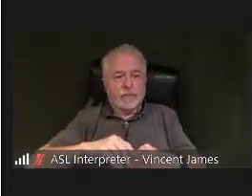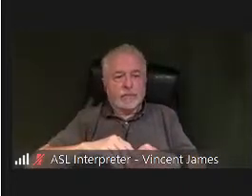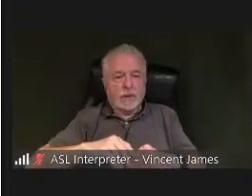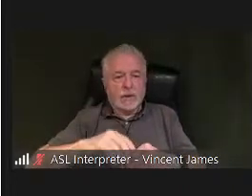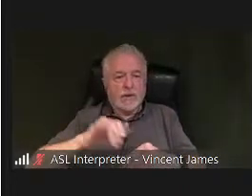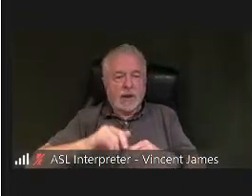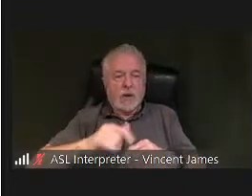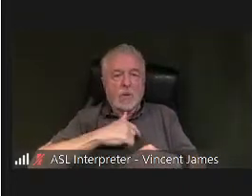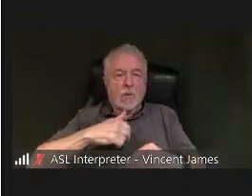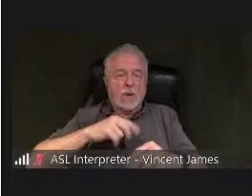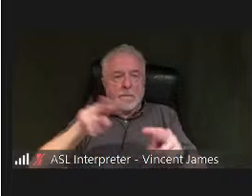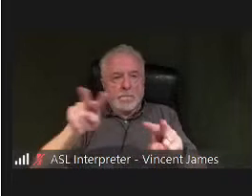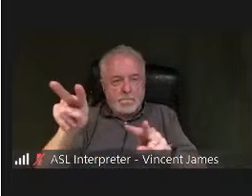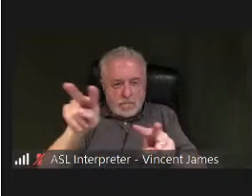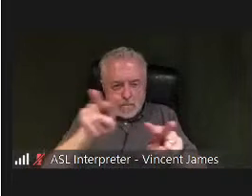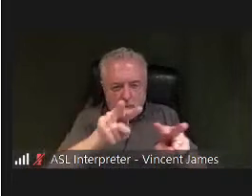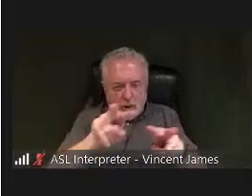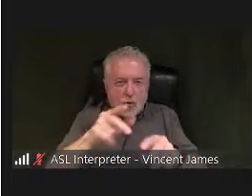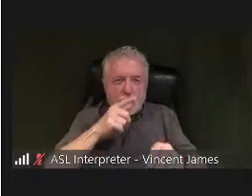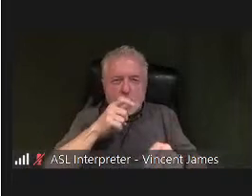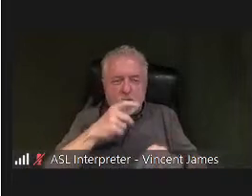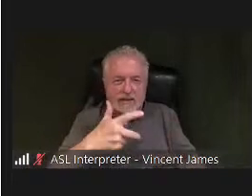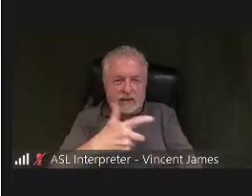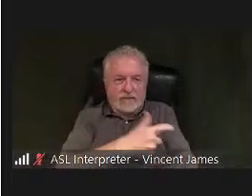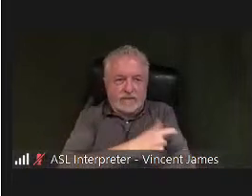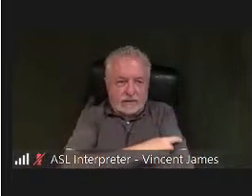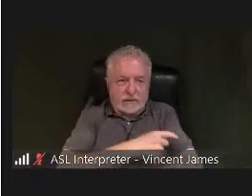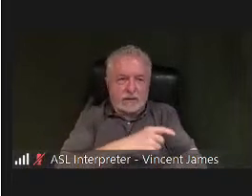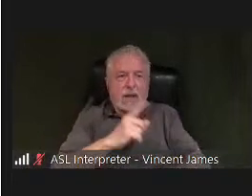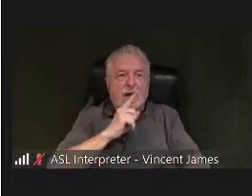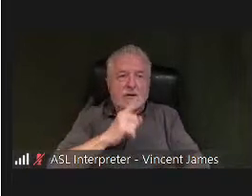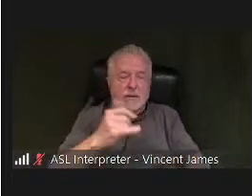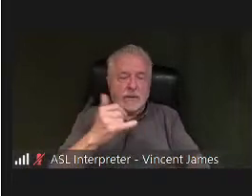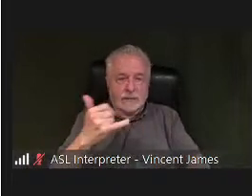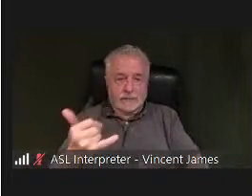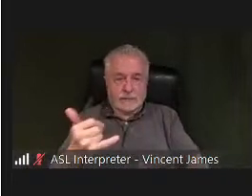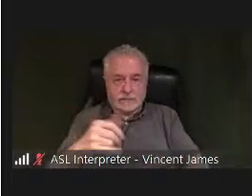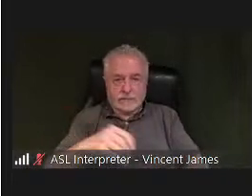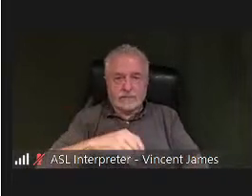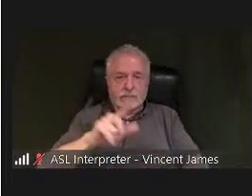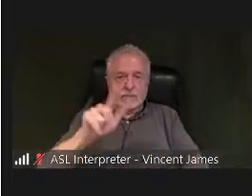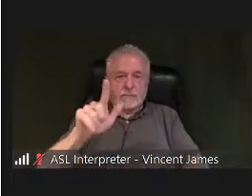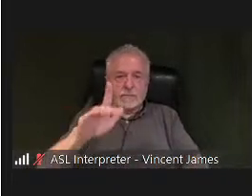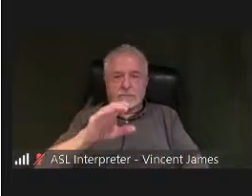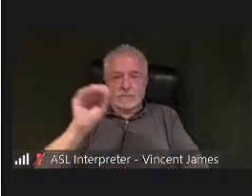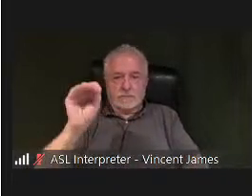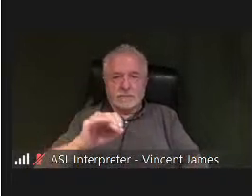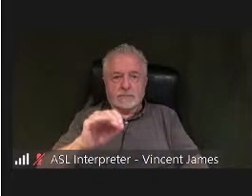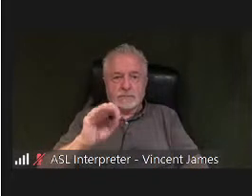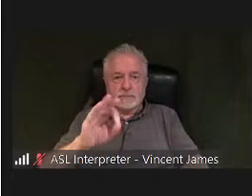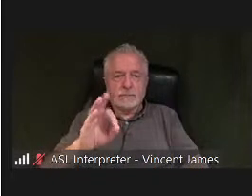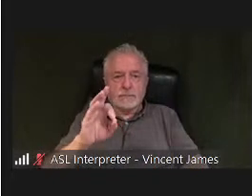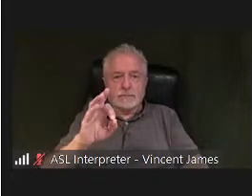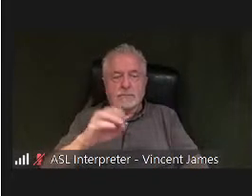That we are monitoring who is getting the vaccine actually right now. Twenty five percent of the two doses of